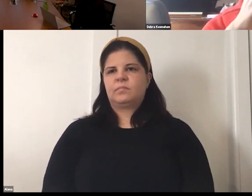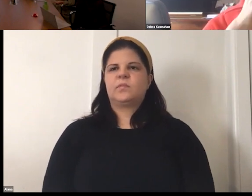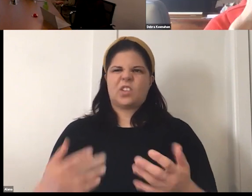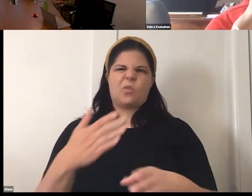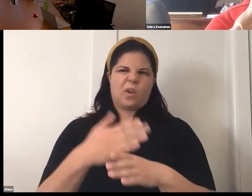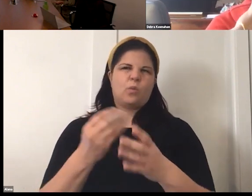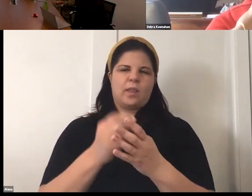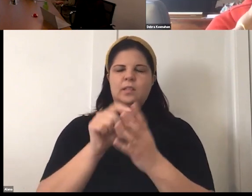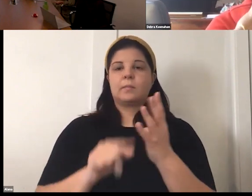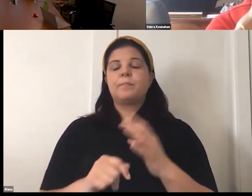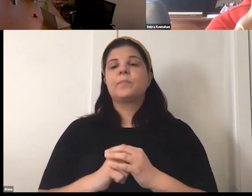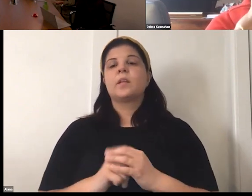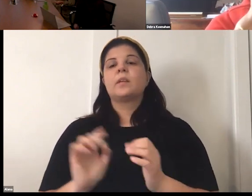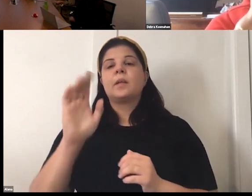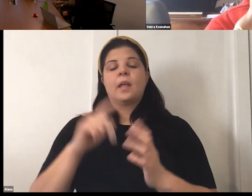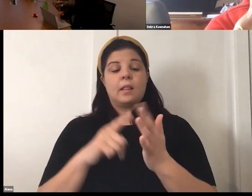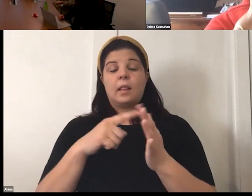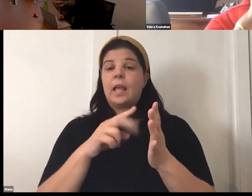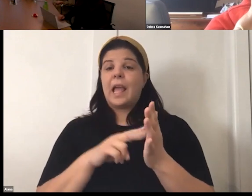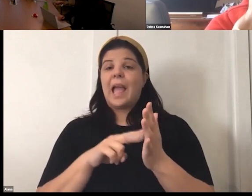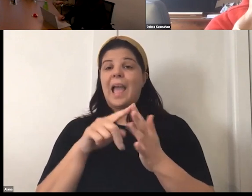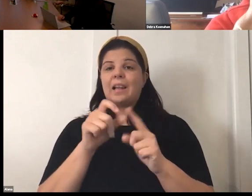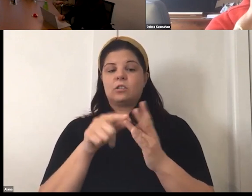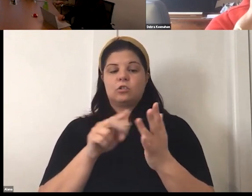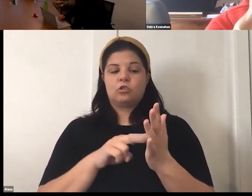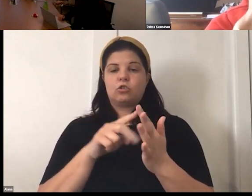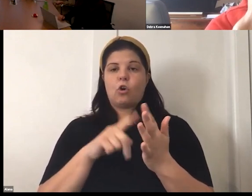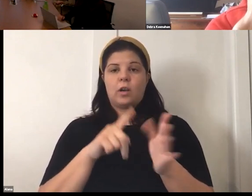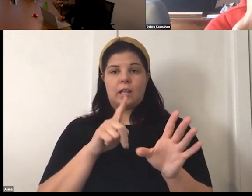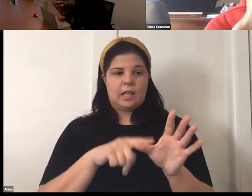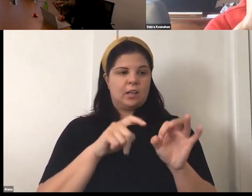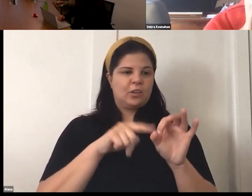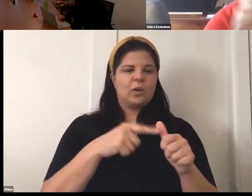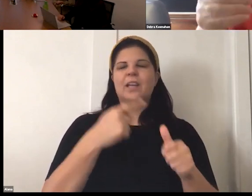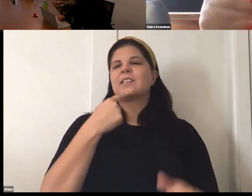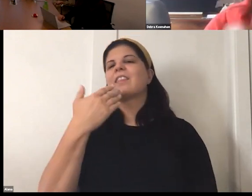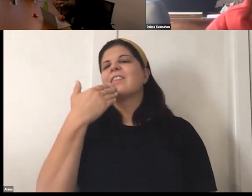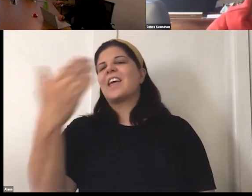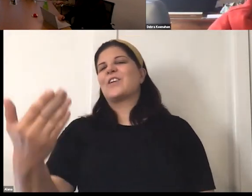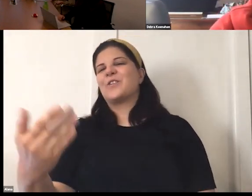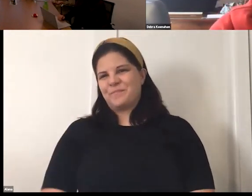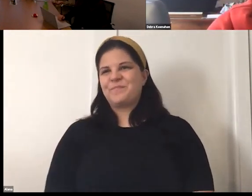And Leanne Donnelly has posted in the Q and A to say thanks, Debra. I think we need to mention that.